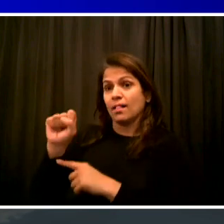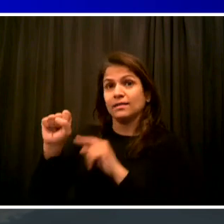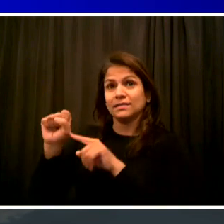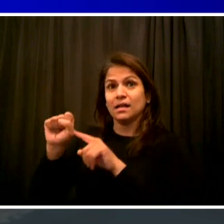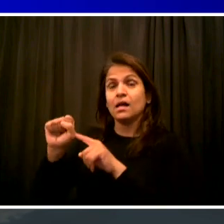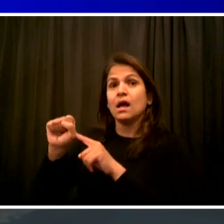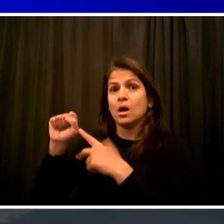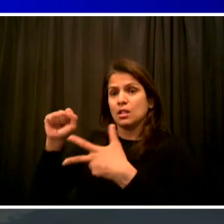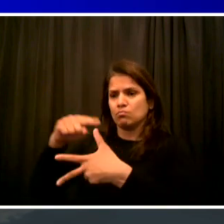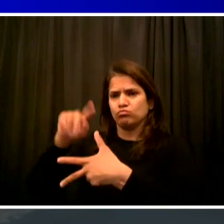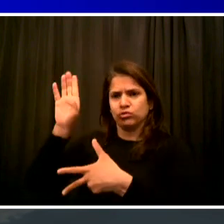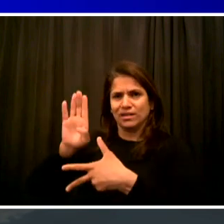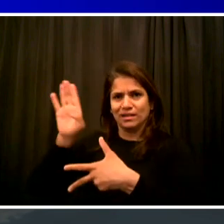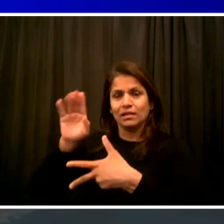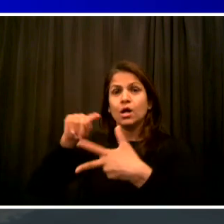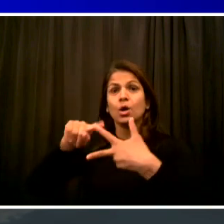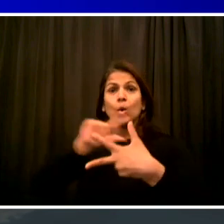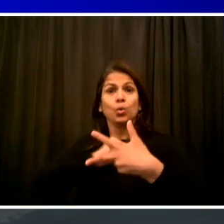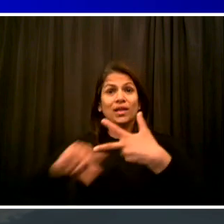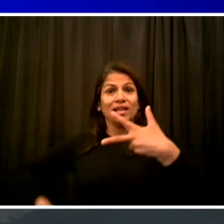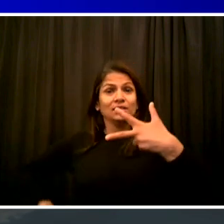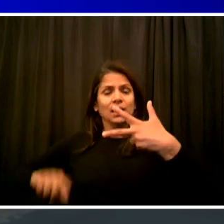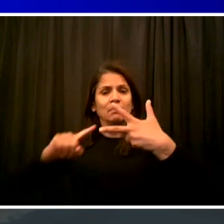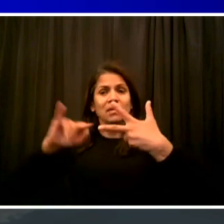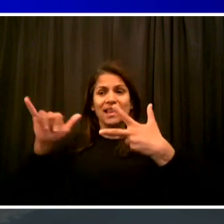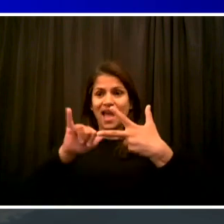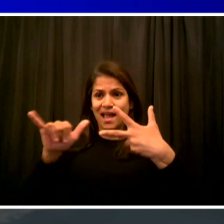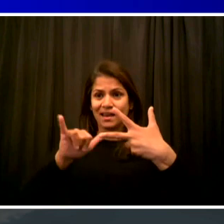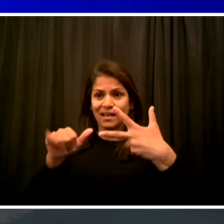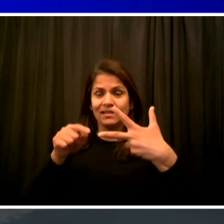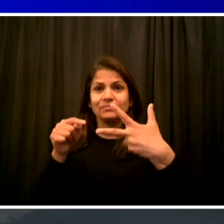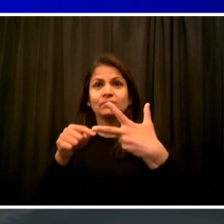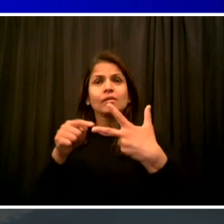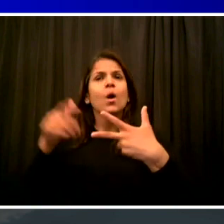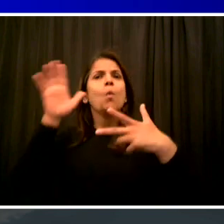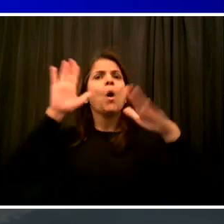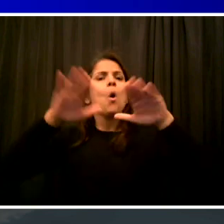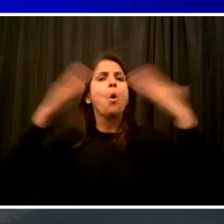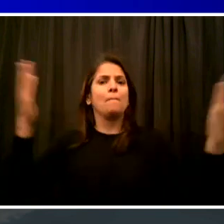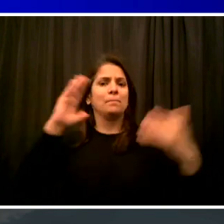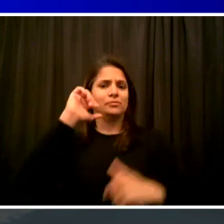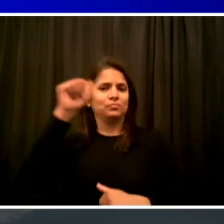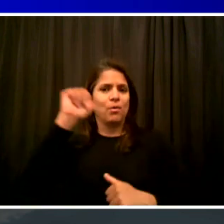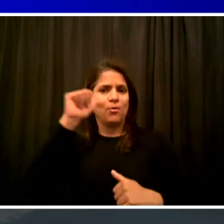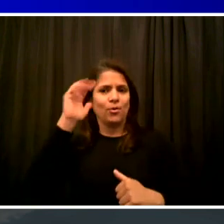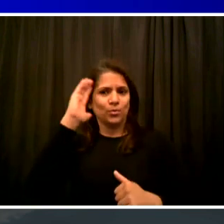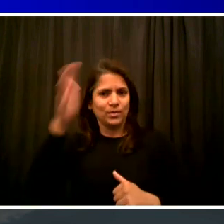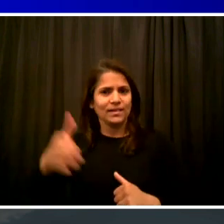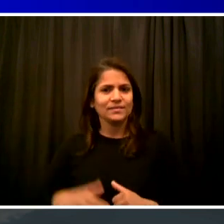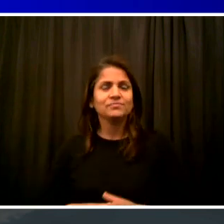ADNDIG .31 MILES OF OPEN STREETS IN QUEENS, BROOKLYN AND AMNHTATAN, ALL WILL OPEN